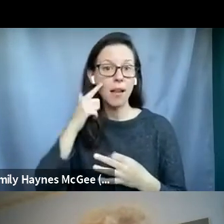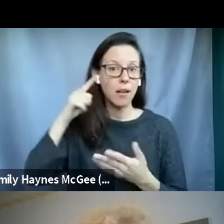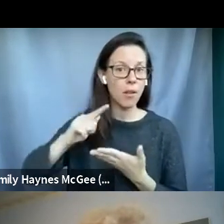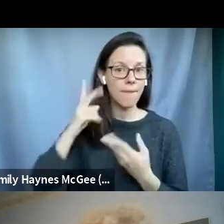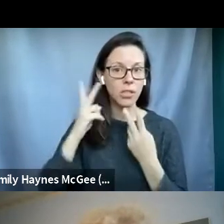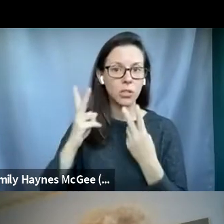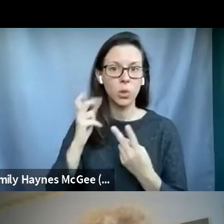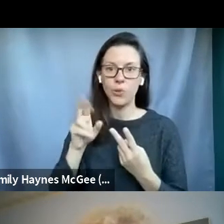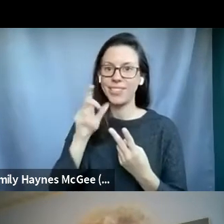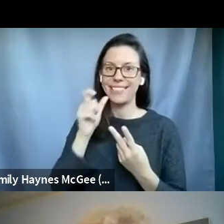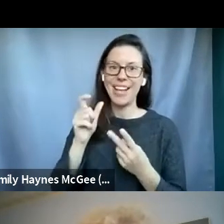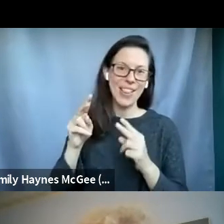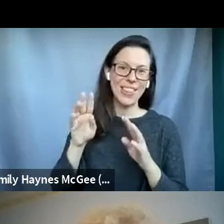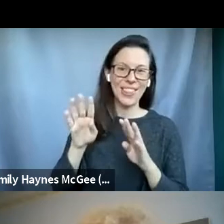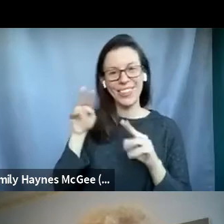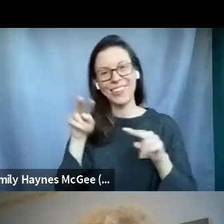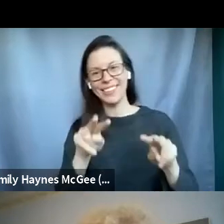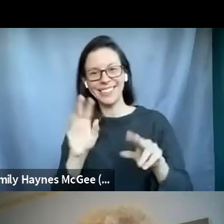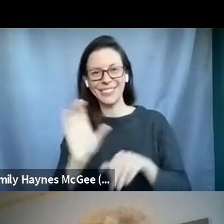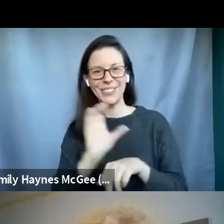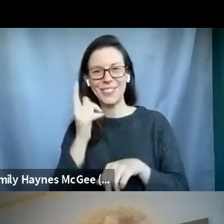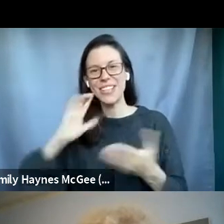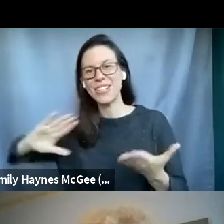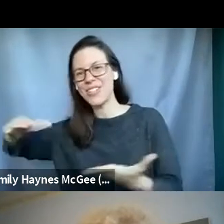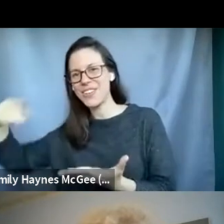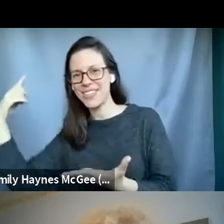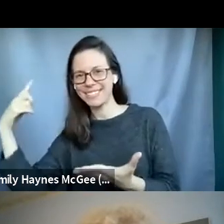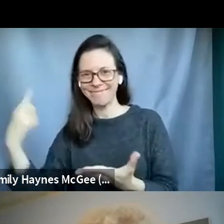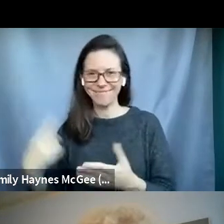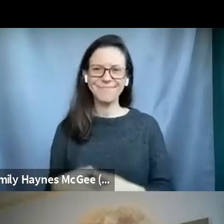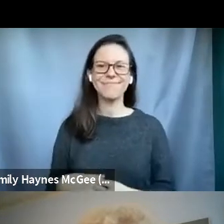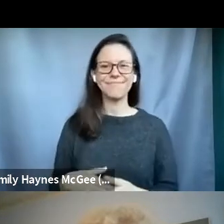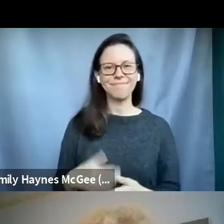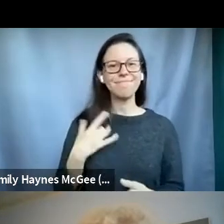just not looking at their computers because they're cooking dinner. I'm a light skinned white person.